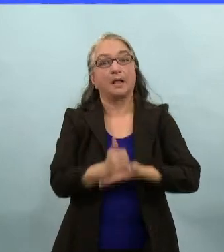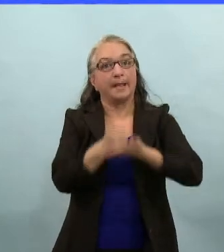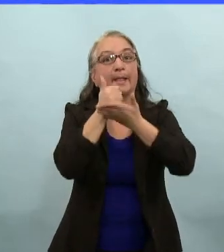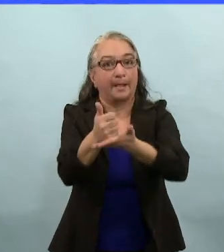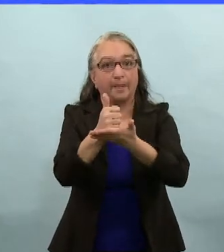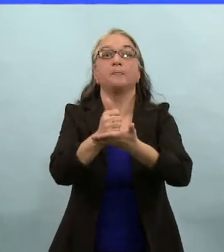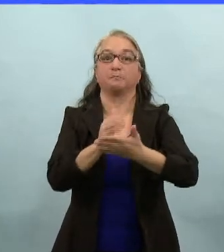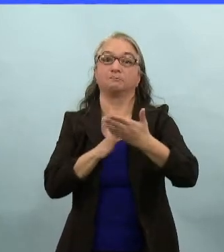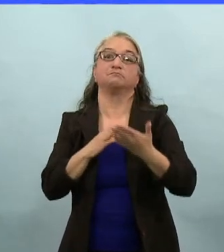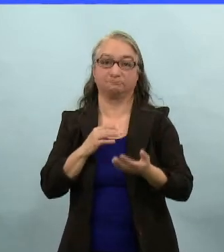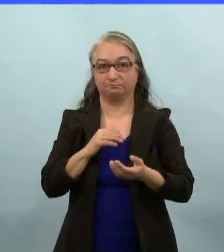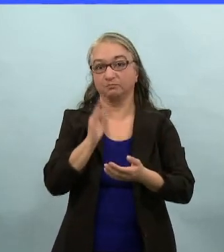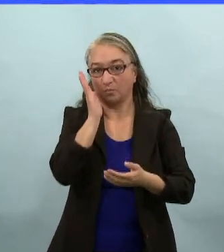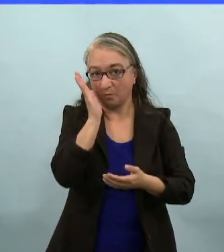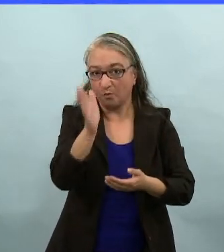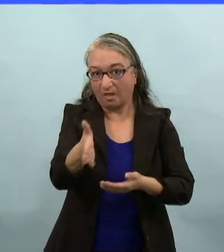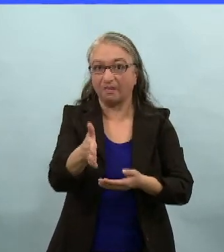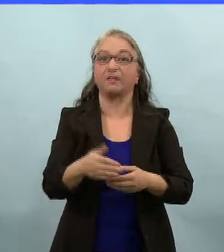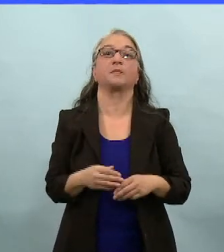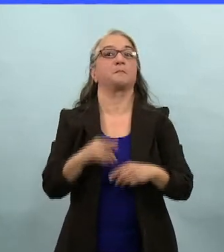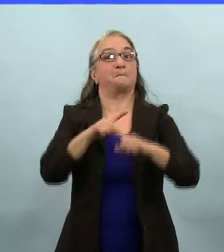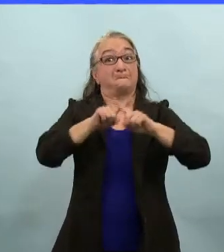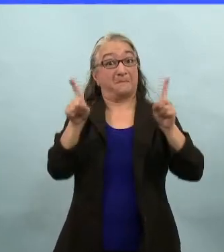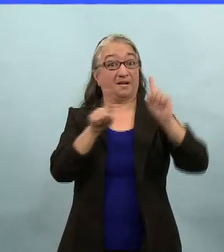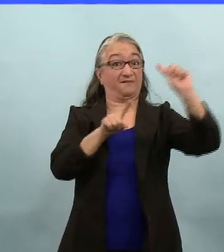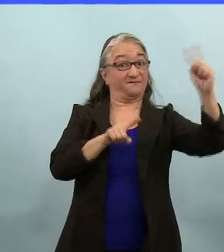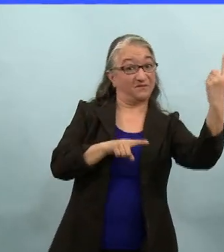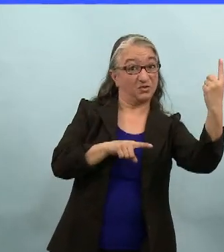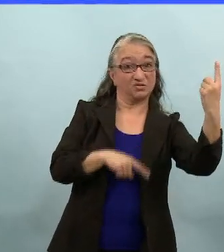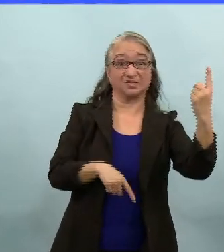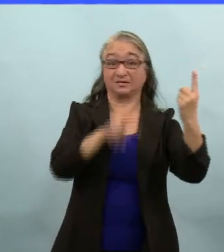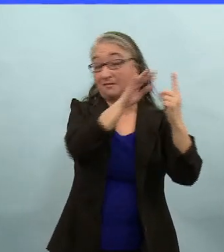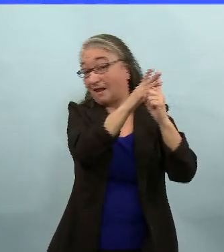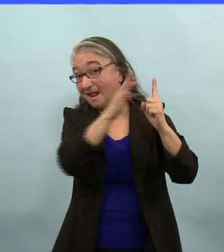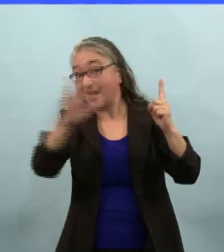lead to better outcomes or could it lead to worse outcomes for the children of manitoba